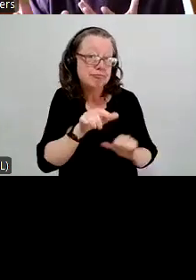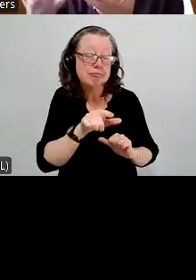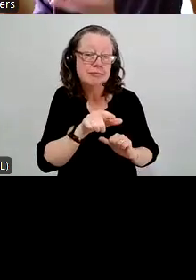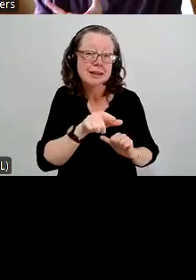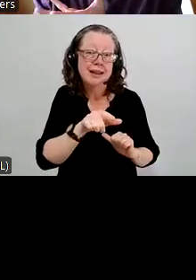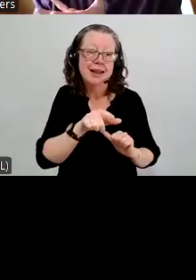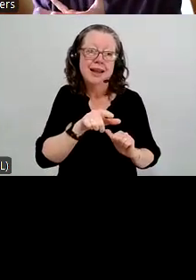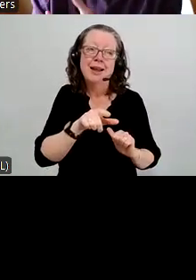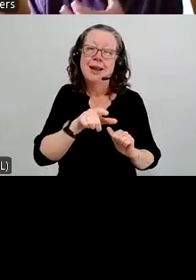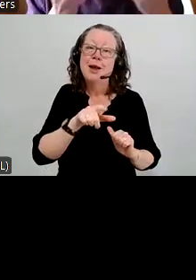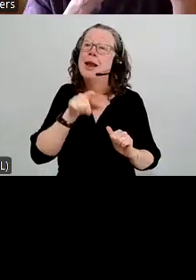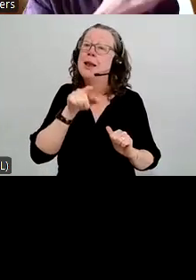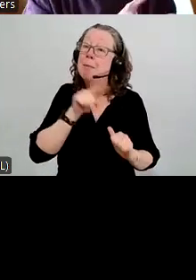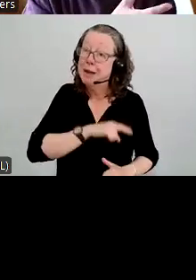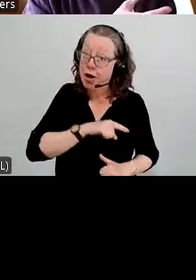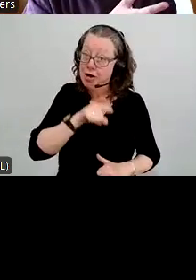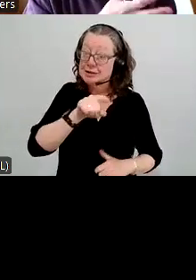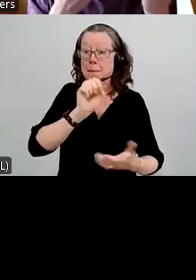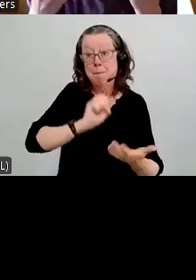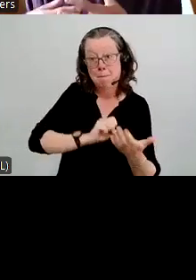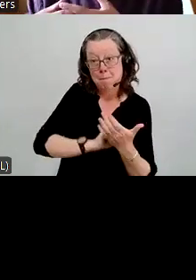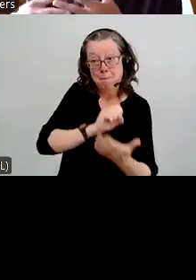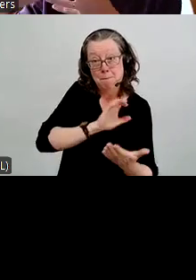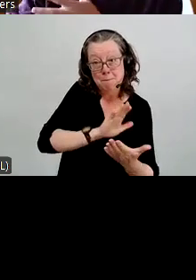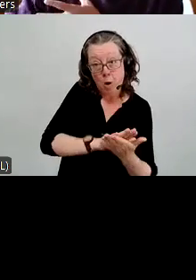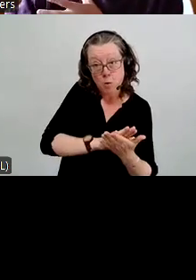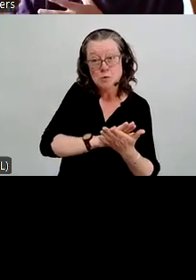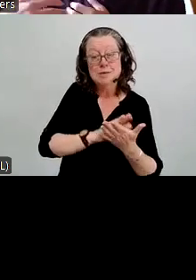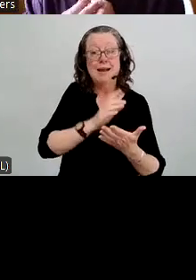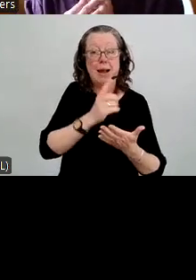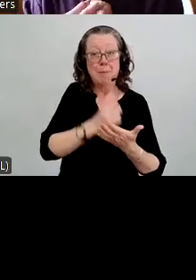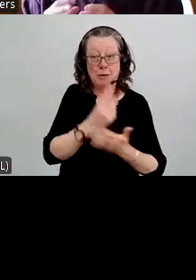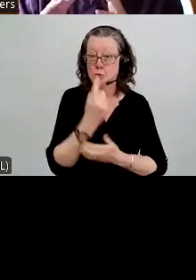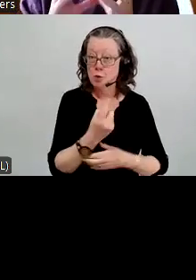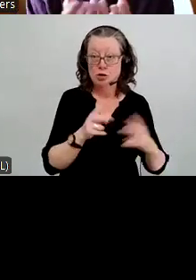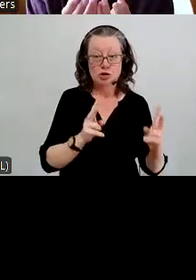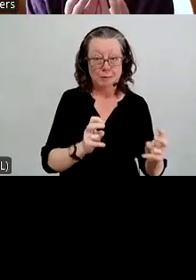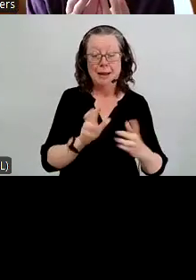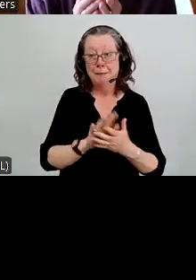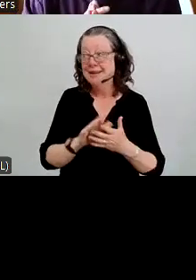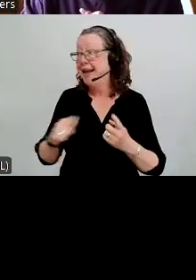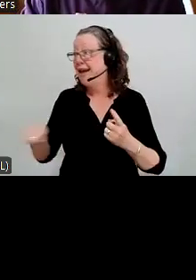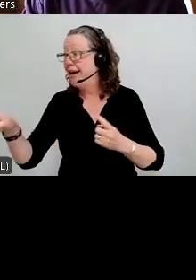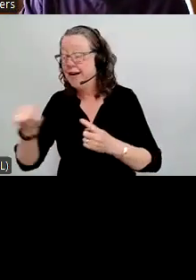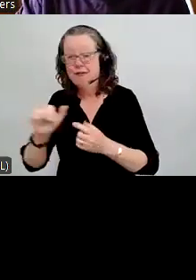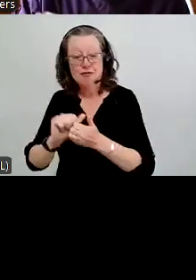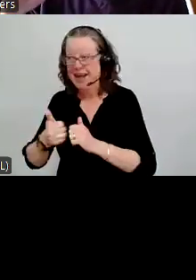Because she's posting about it, it's then going to link into you as a friend or a family member, and it's going to link all that together.